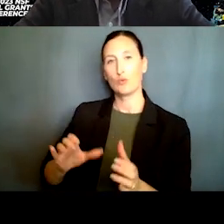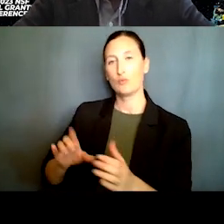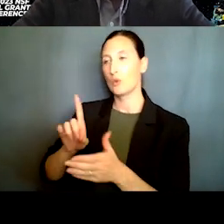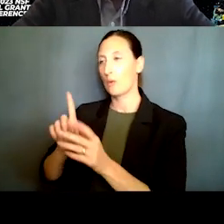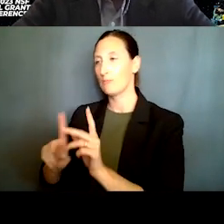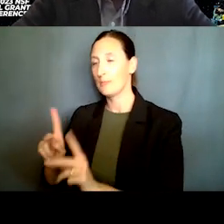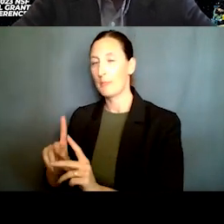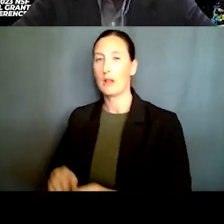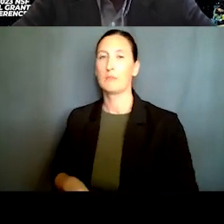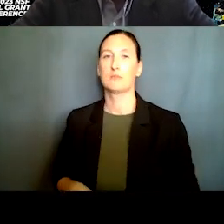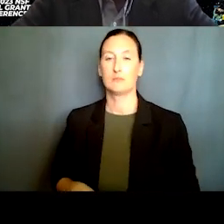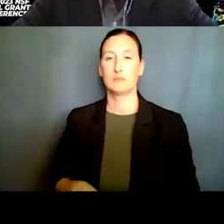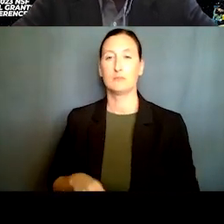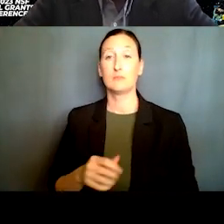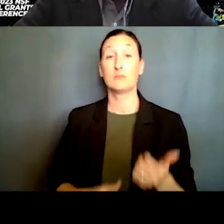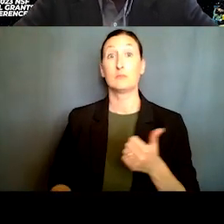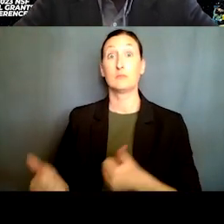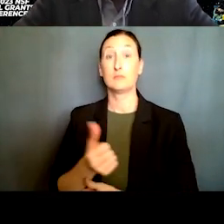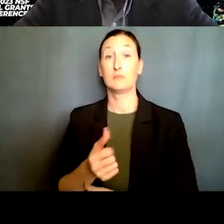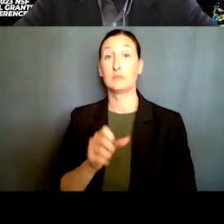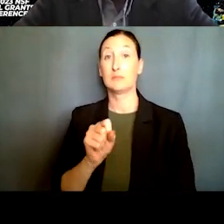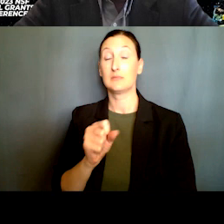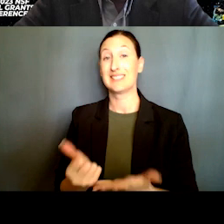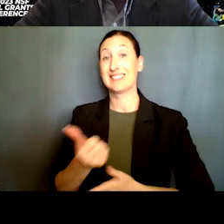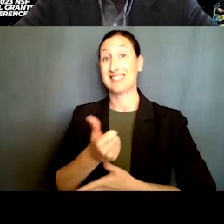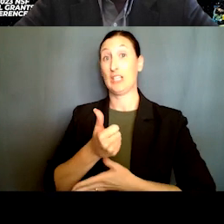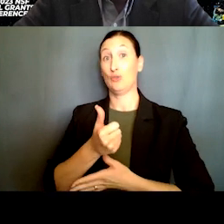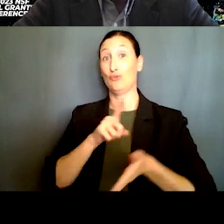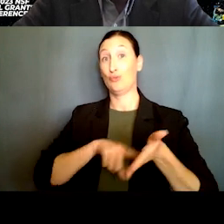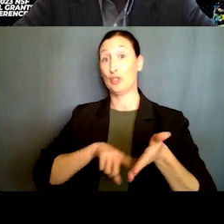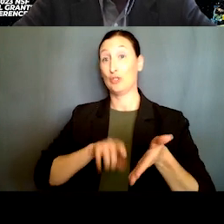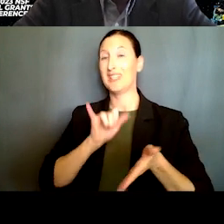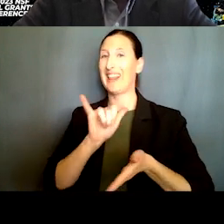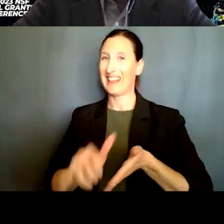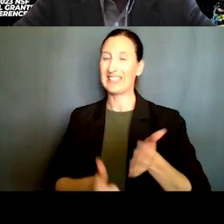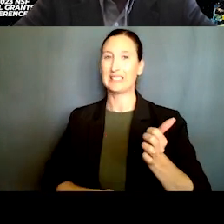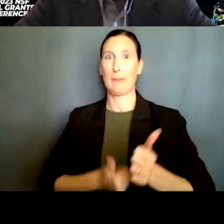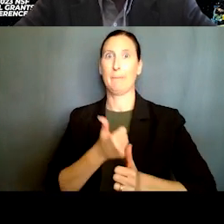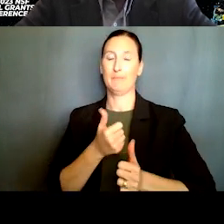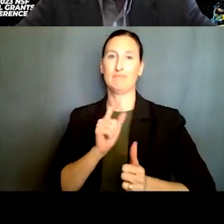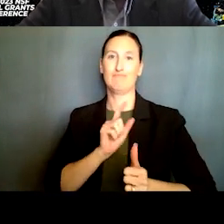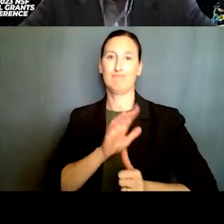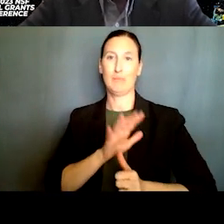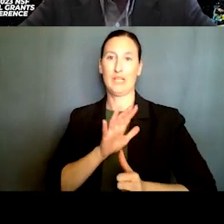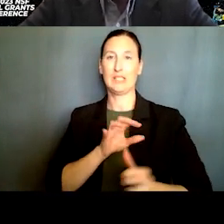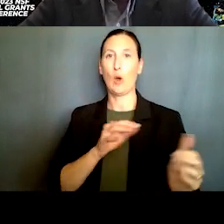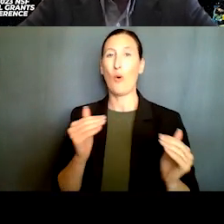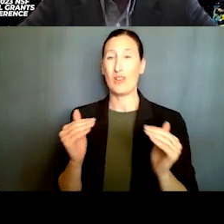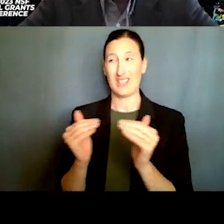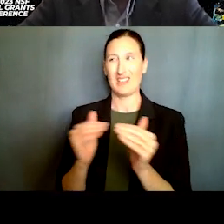One thing to notice is that the senior research, that's almost the biggest. It's basically tied with the number of graduate students,